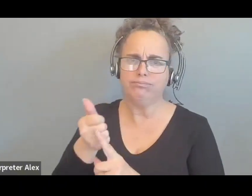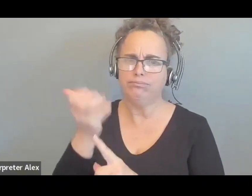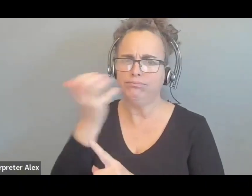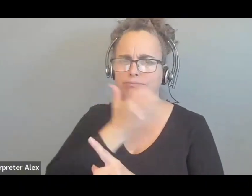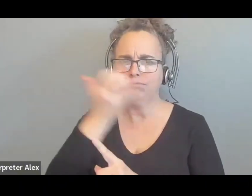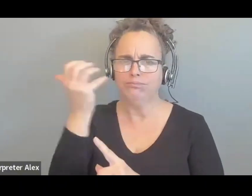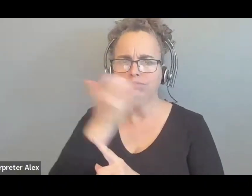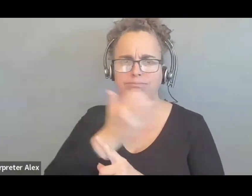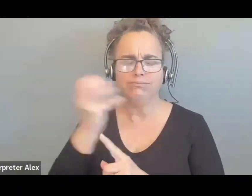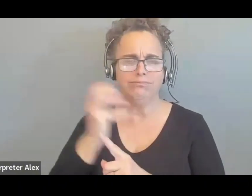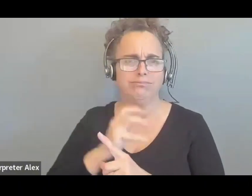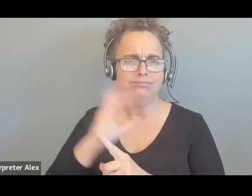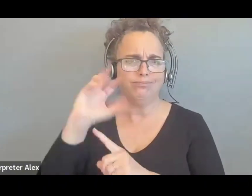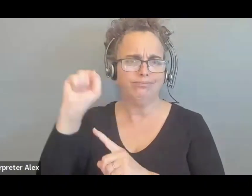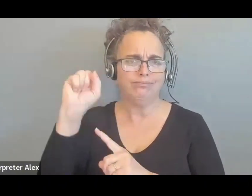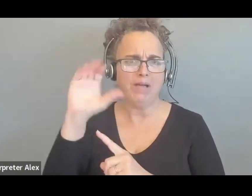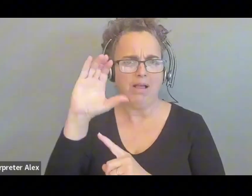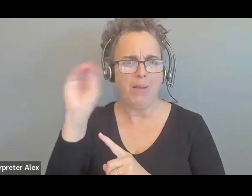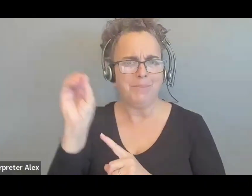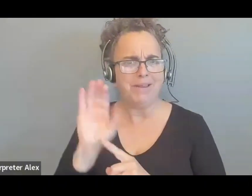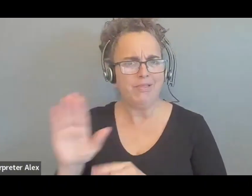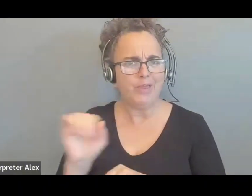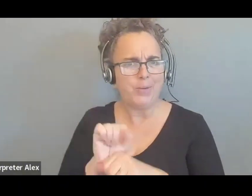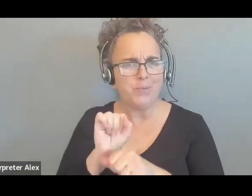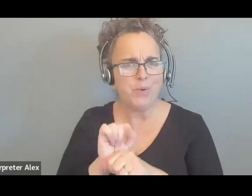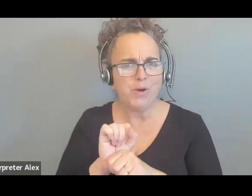and the work that they're doing on how do we